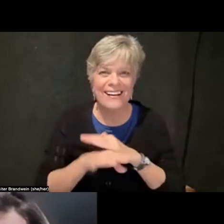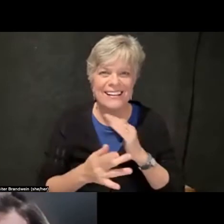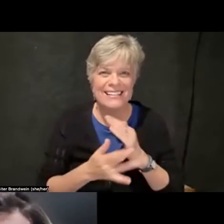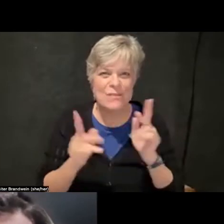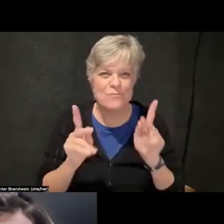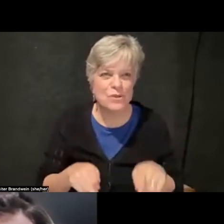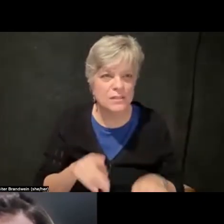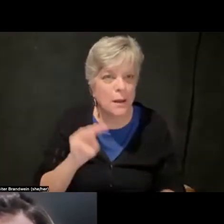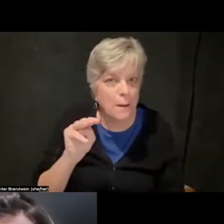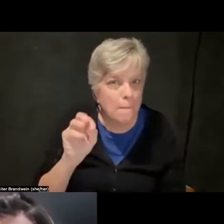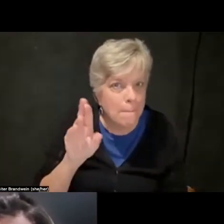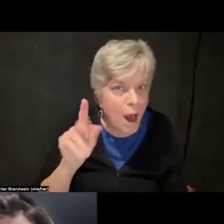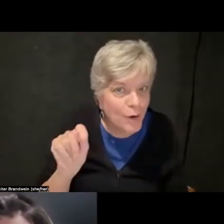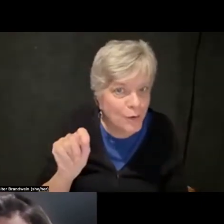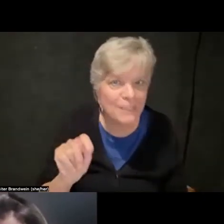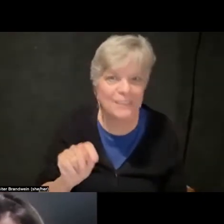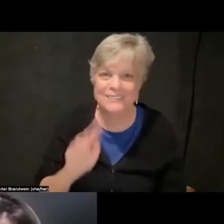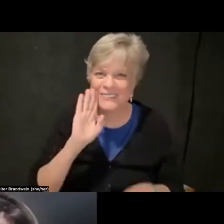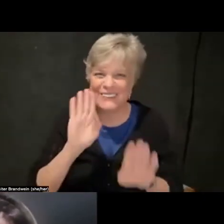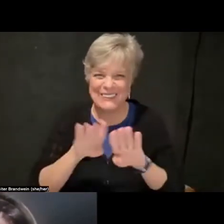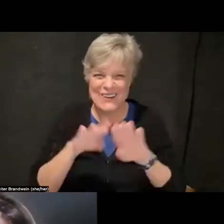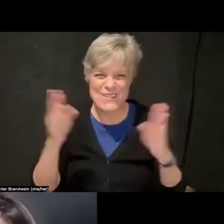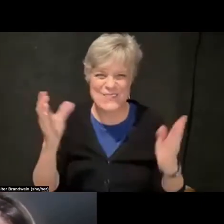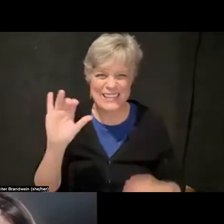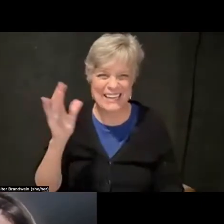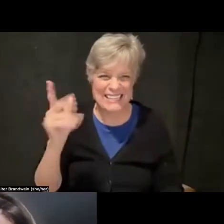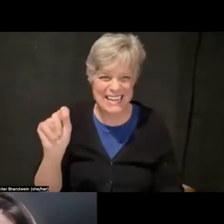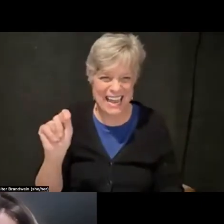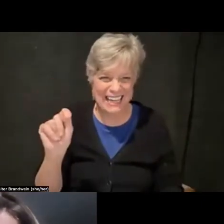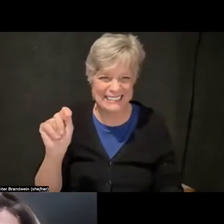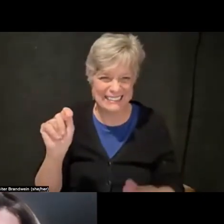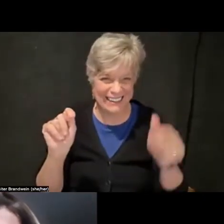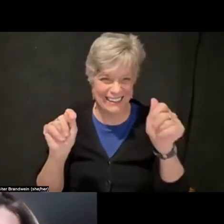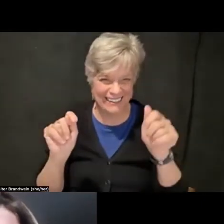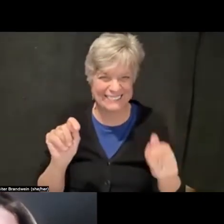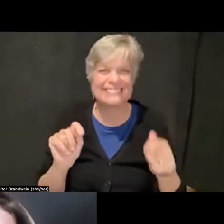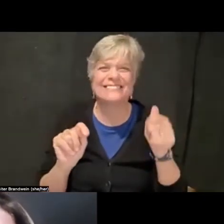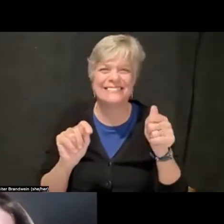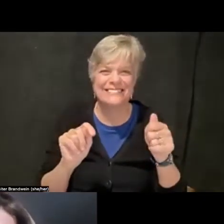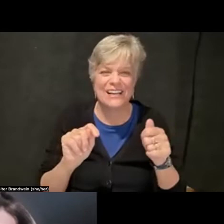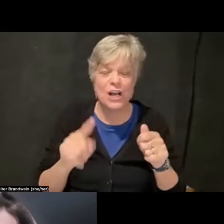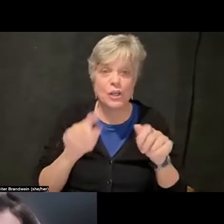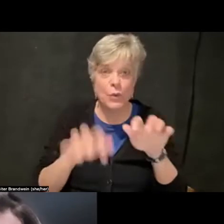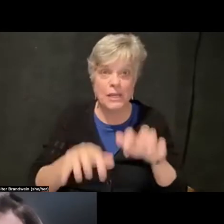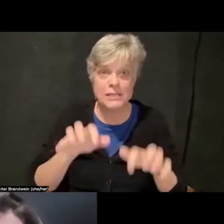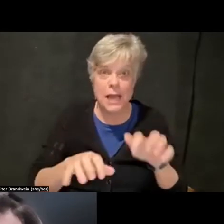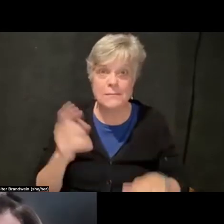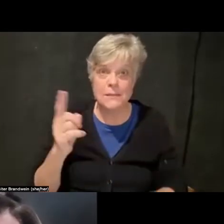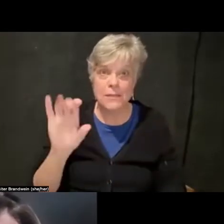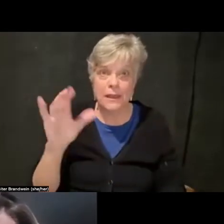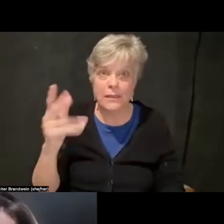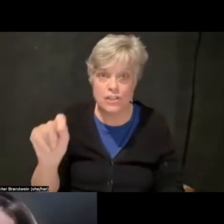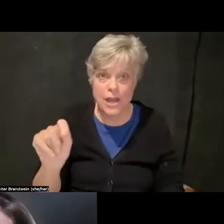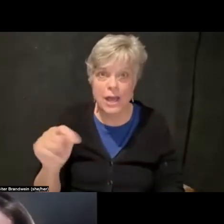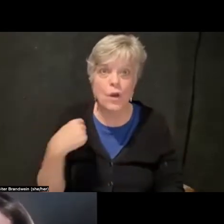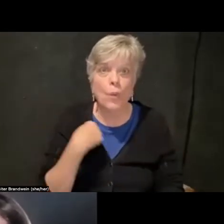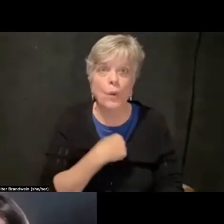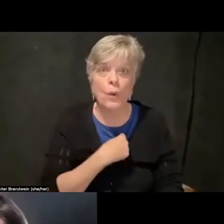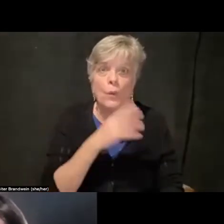will open the chat and you're welcome to type something in the chat and we'll read it aloud or you can use the raise hand function